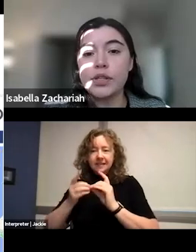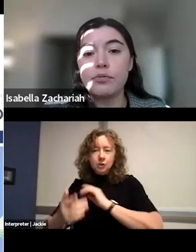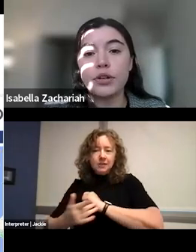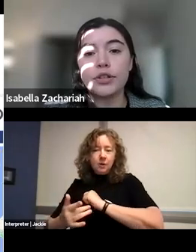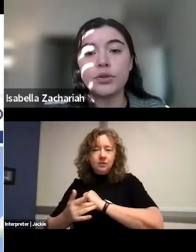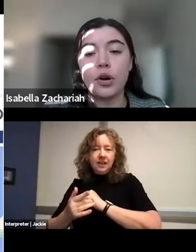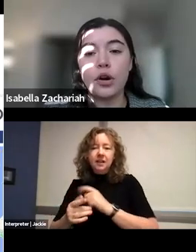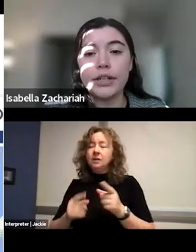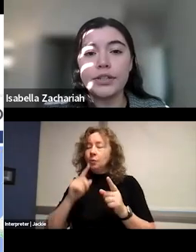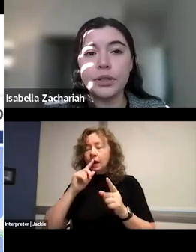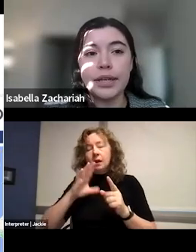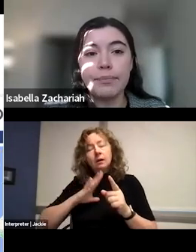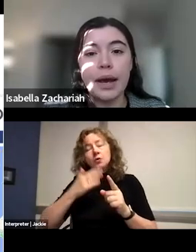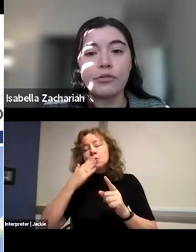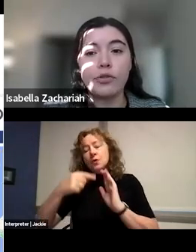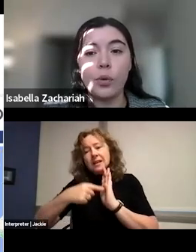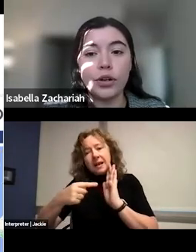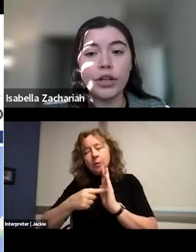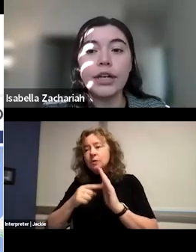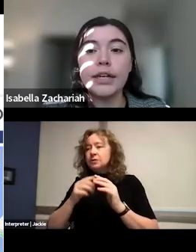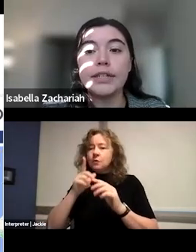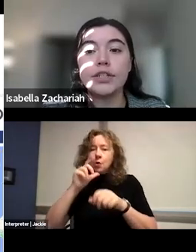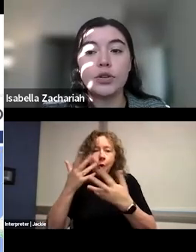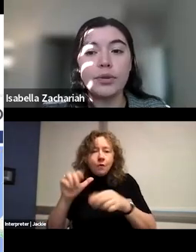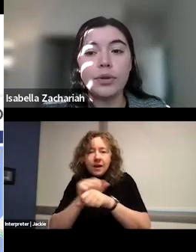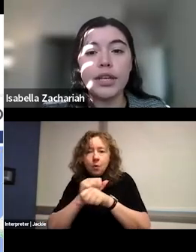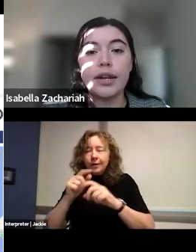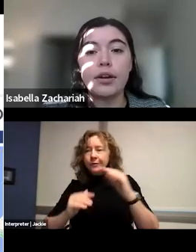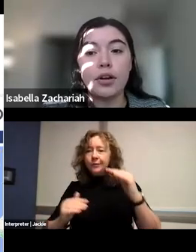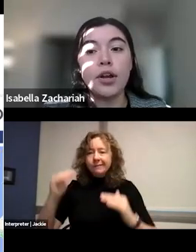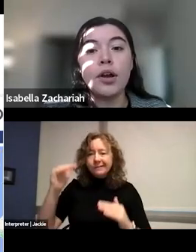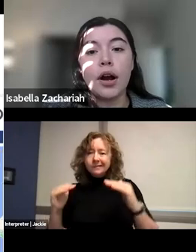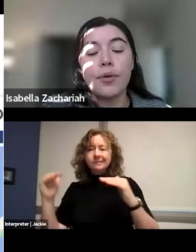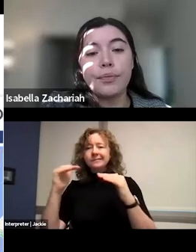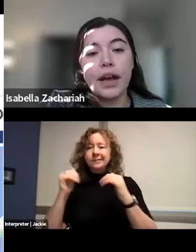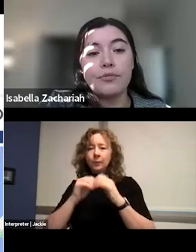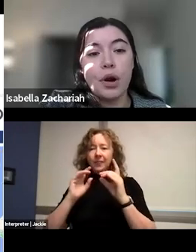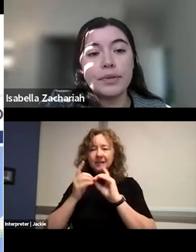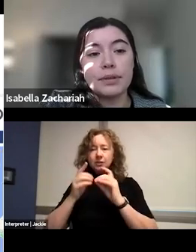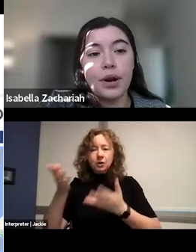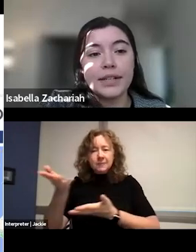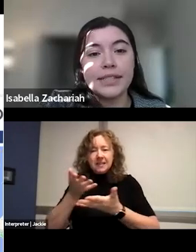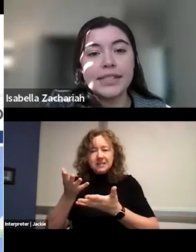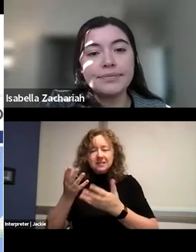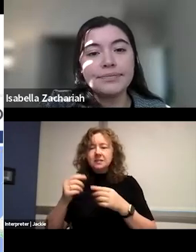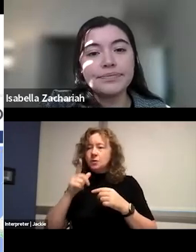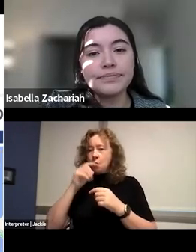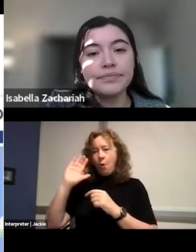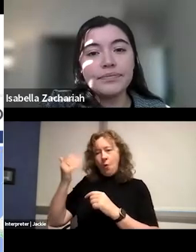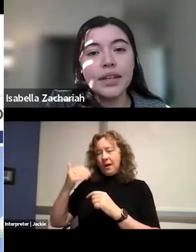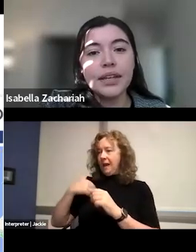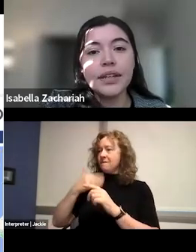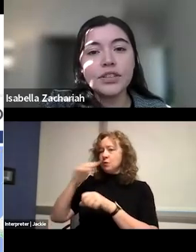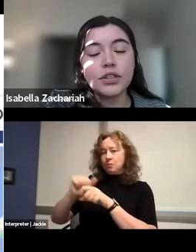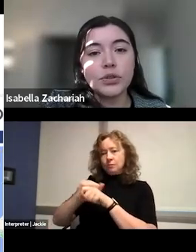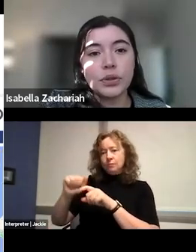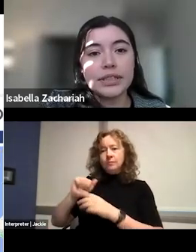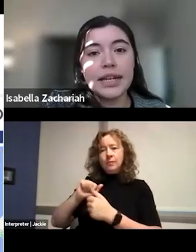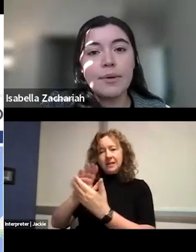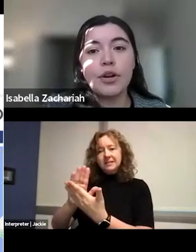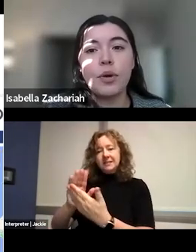Isabella Zachariah: This is a great resource of of examples of partners who are already doing impactful work in digital equity and are, have promising practices.